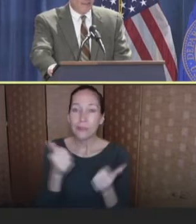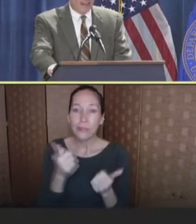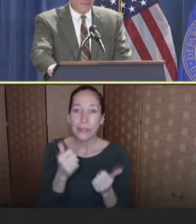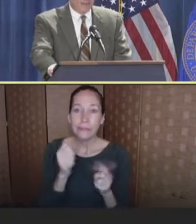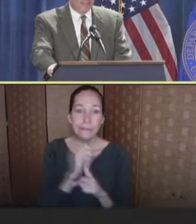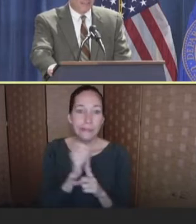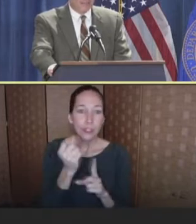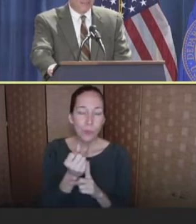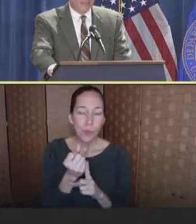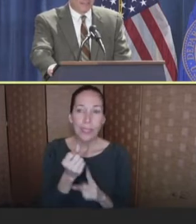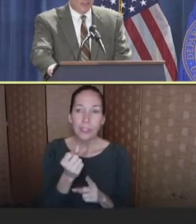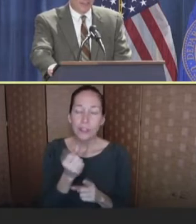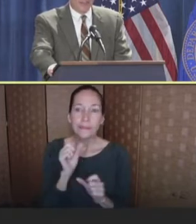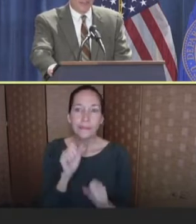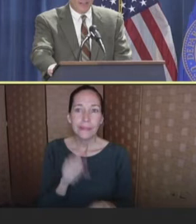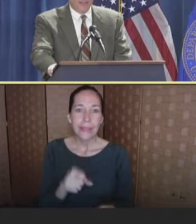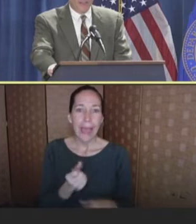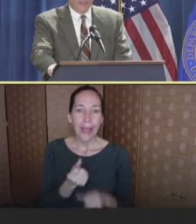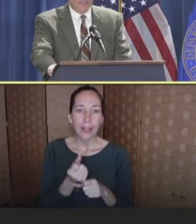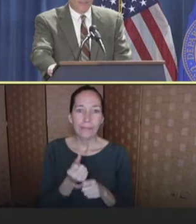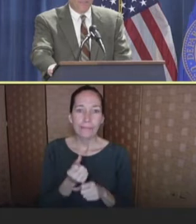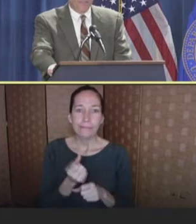aspects of healthcare and healthcare delivery.